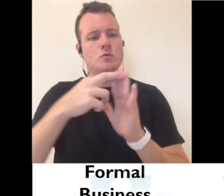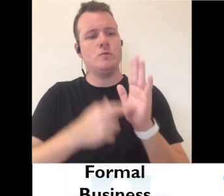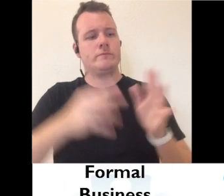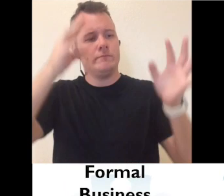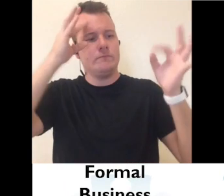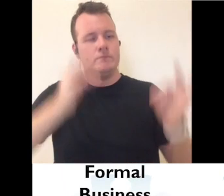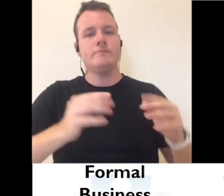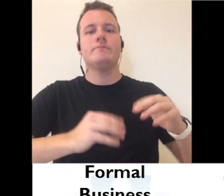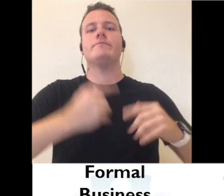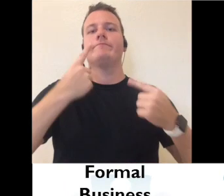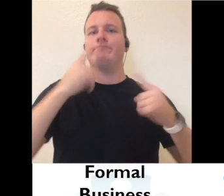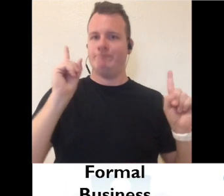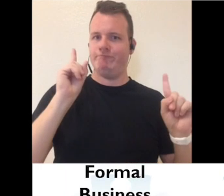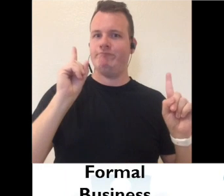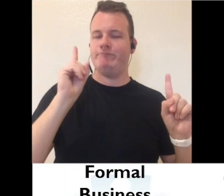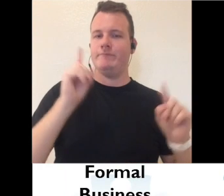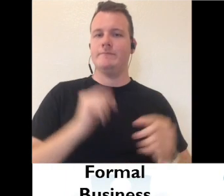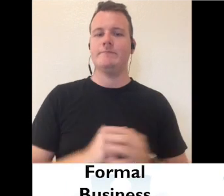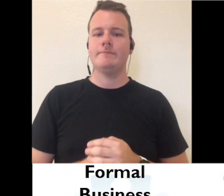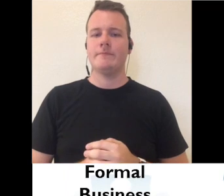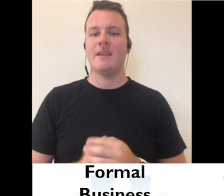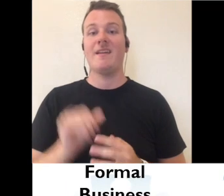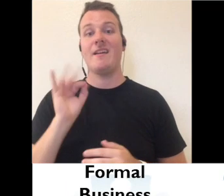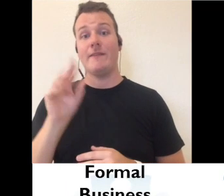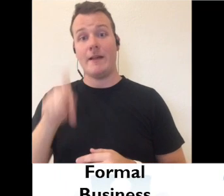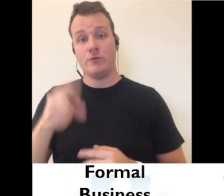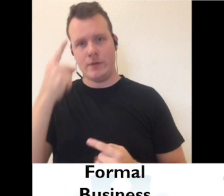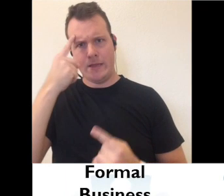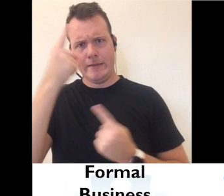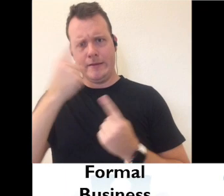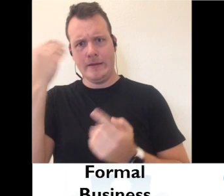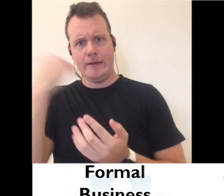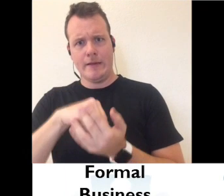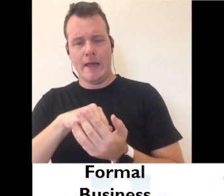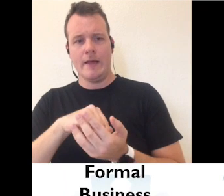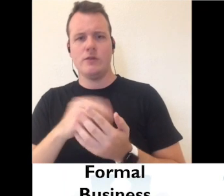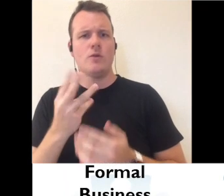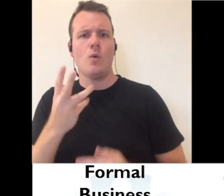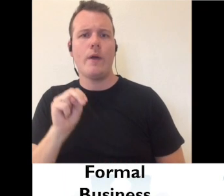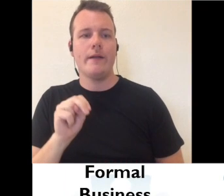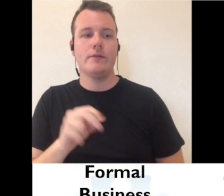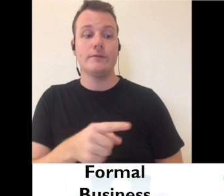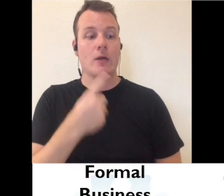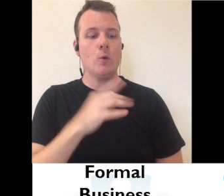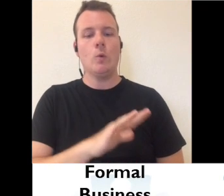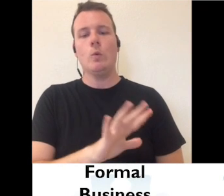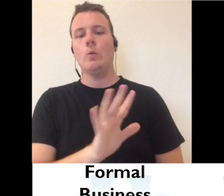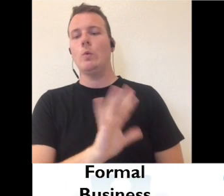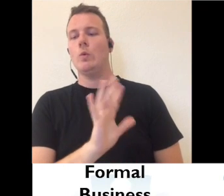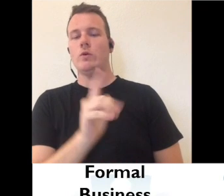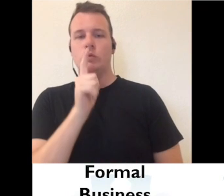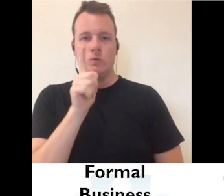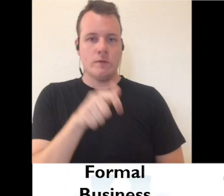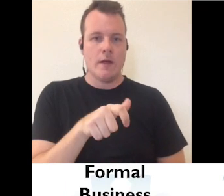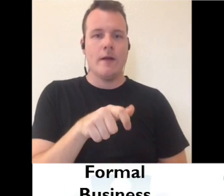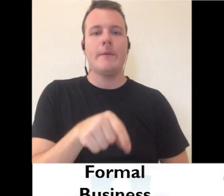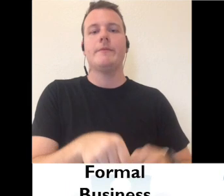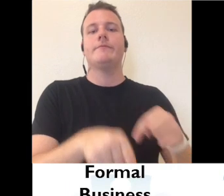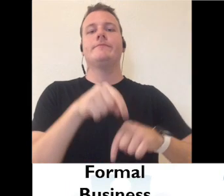the business plan. 'Oh man, they really never should have done that, so now we really need to redo the plan' or, 'well, it's working pretty good, but we need to